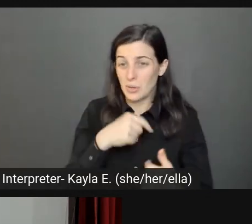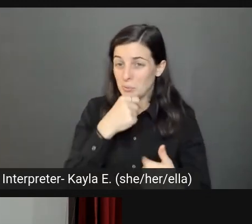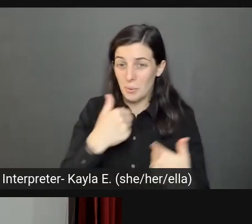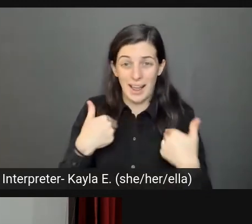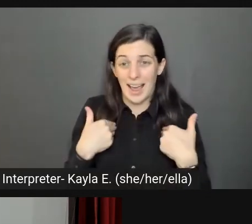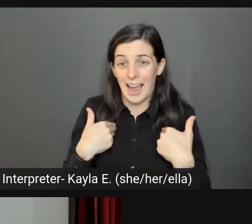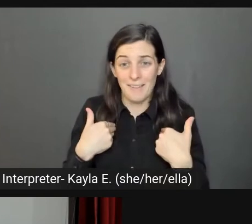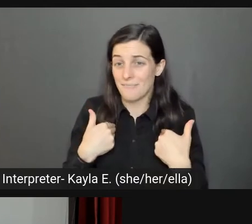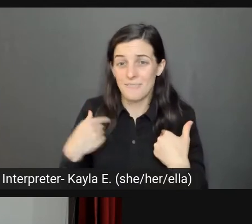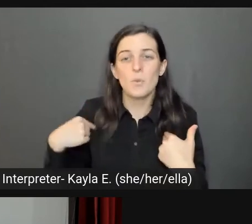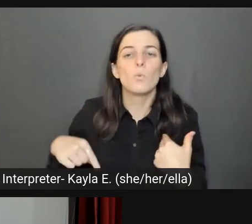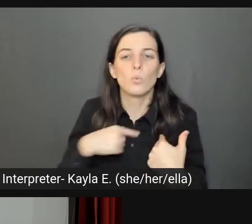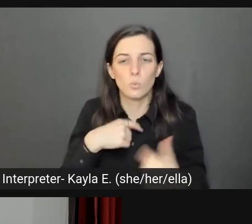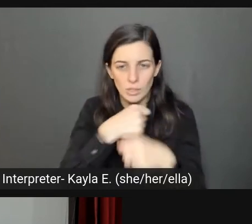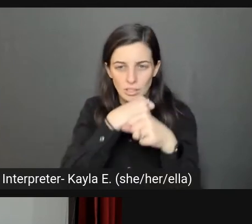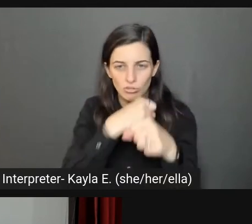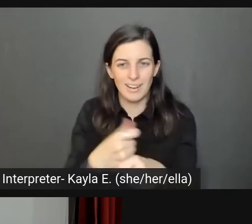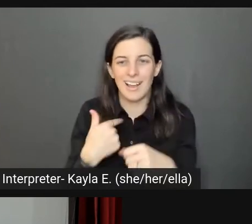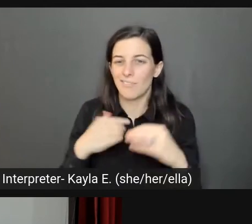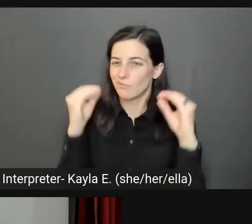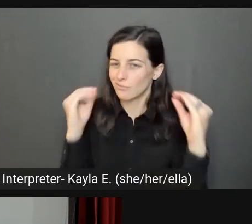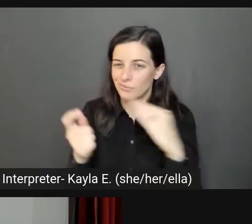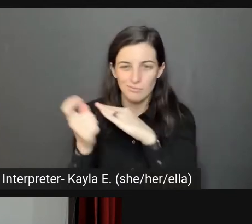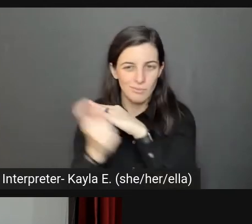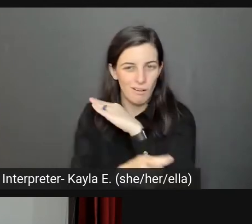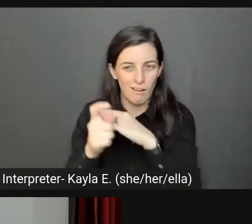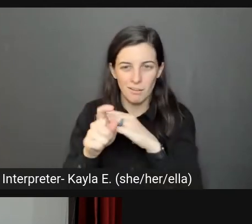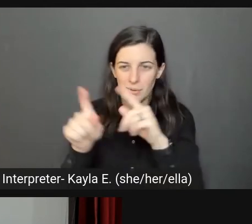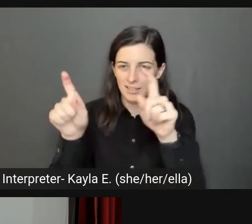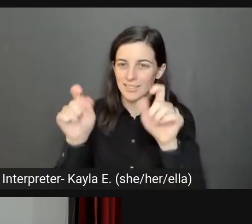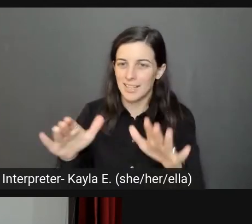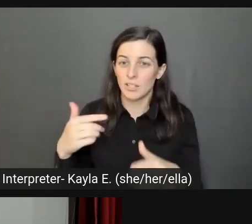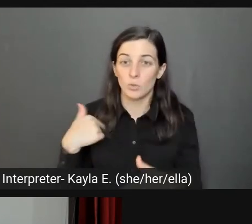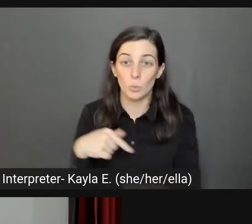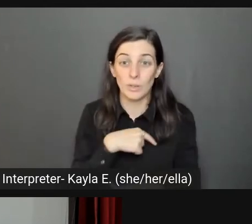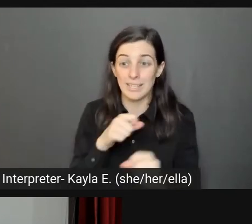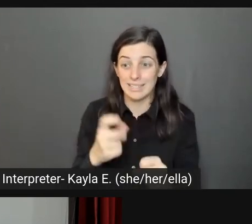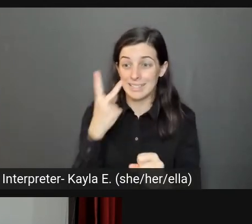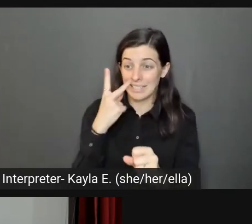There's no automated test that can do what you need to do in order to interact it.